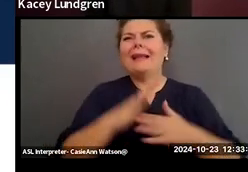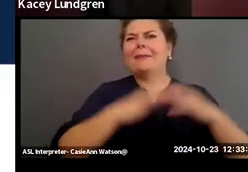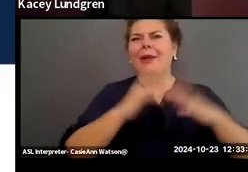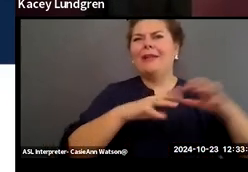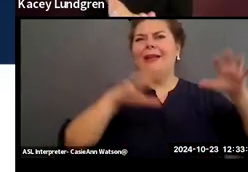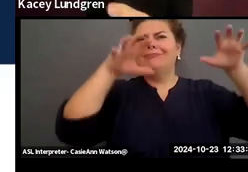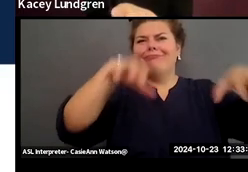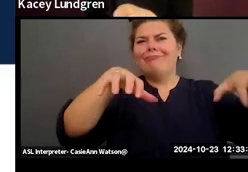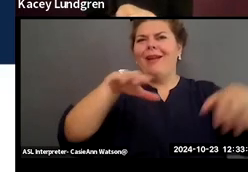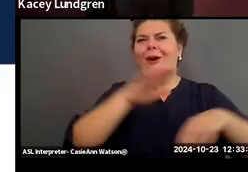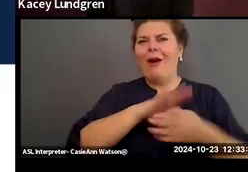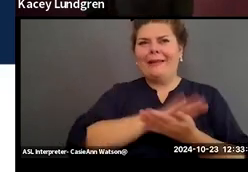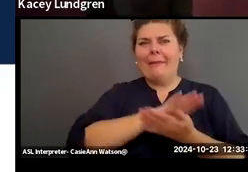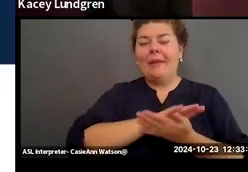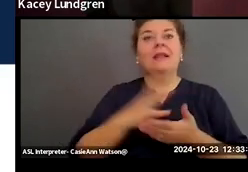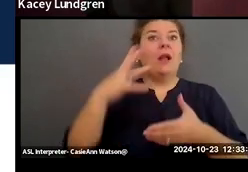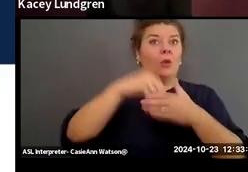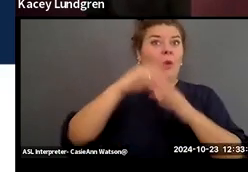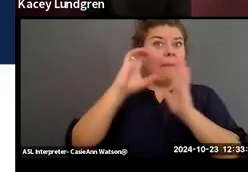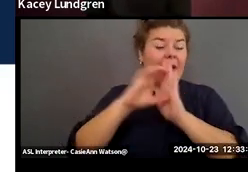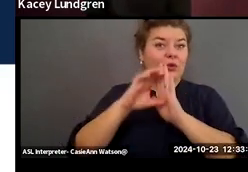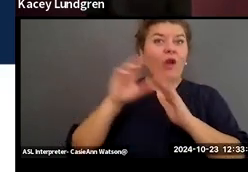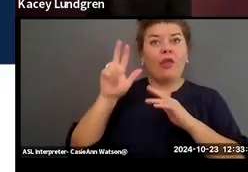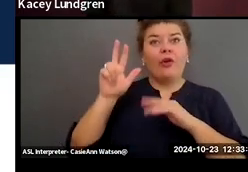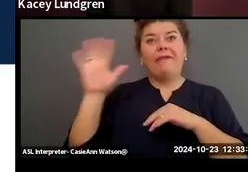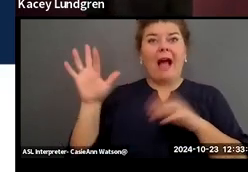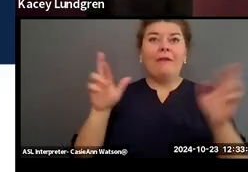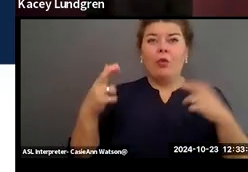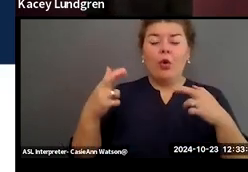Including this pictured here, a 35-room Victorian Gothic mansion,